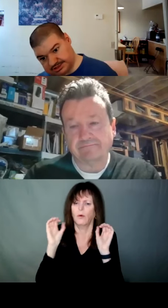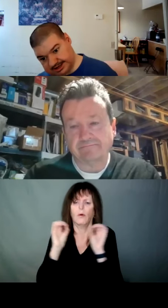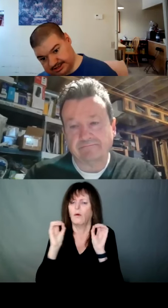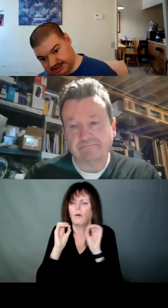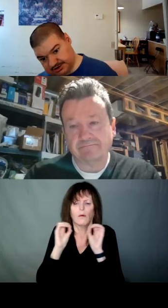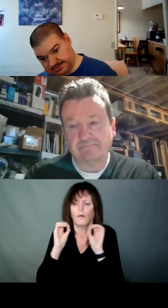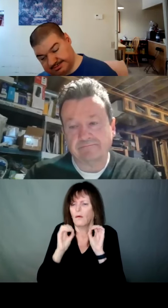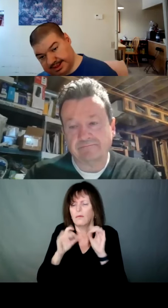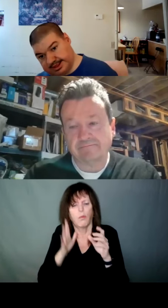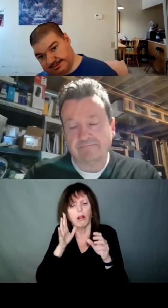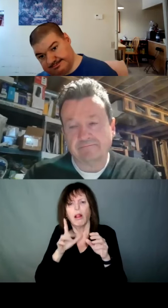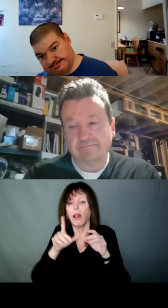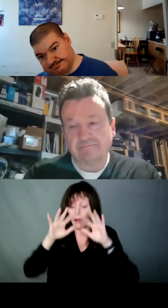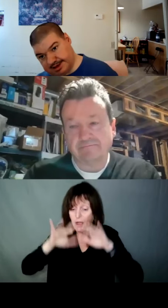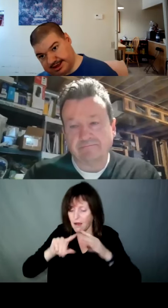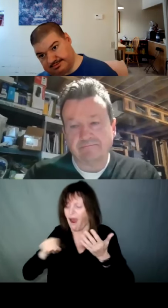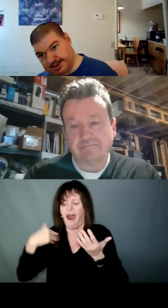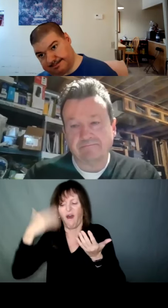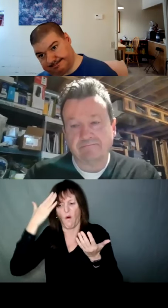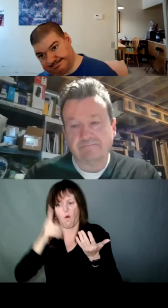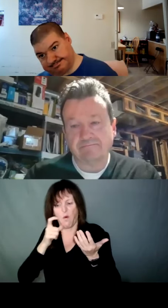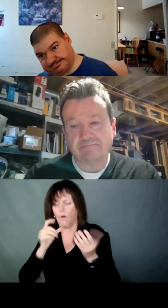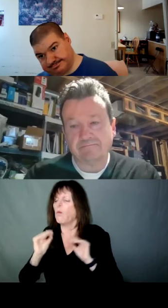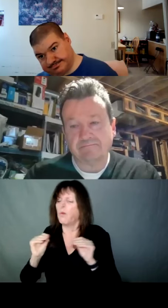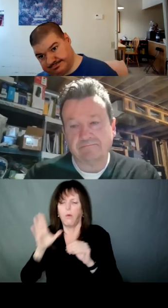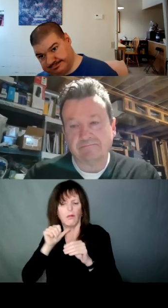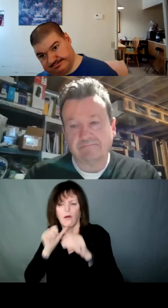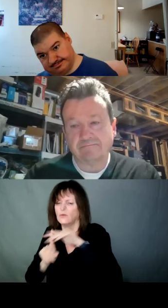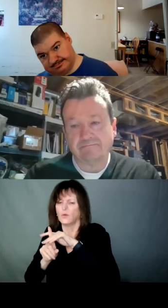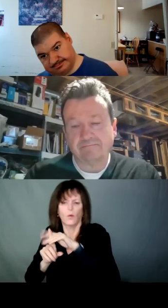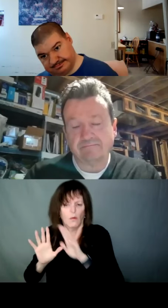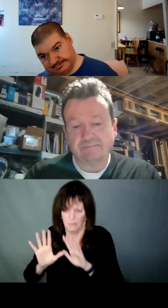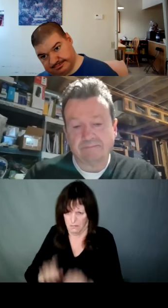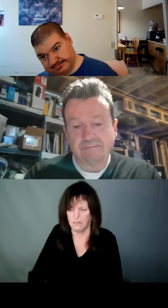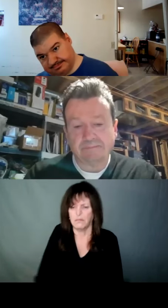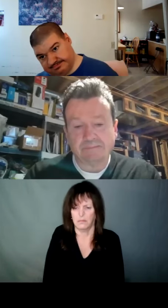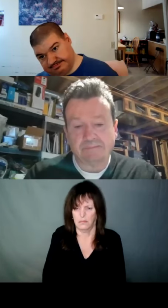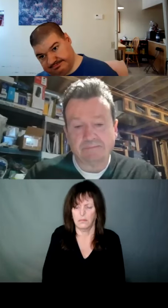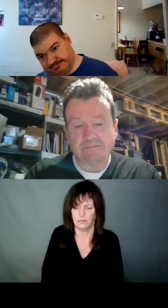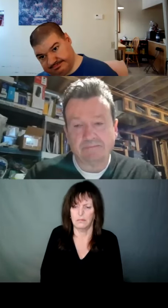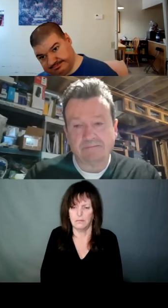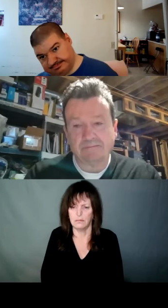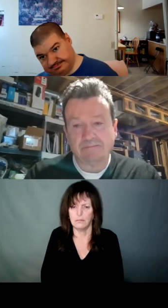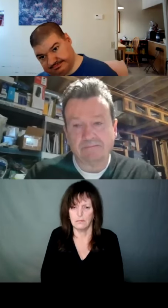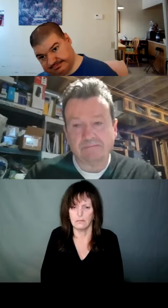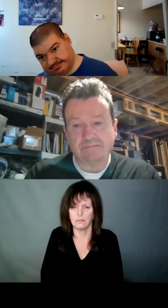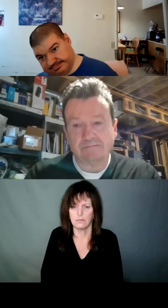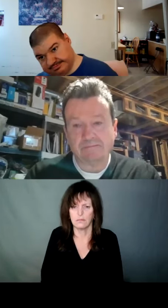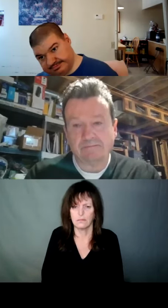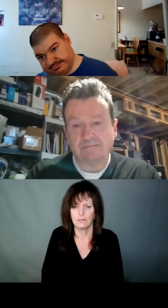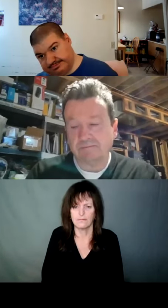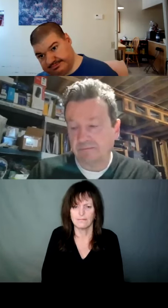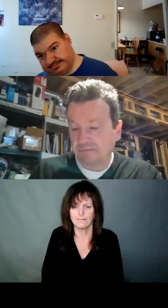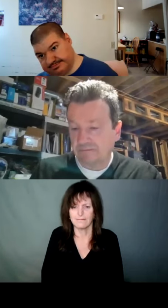anonymous and if you are not able to access these questions , please email Rebecca we will send it to you